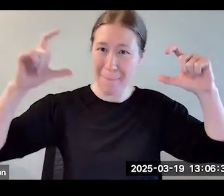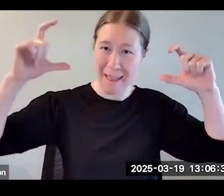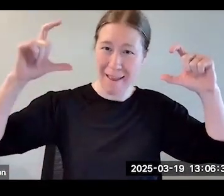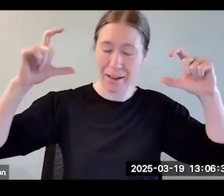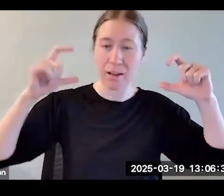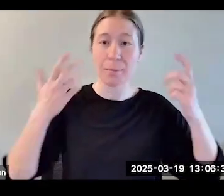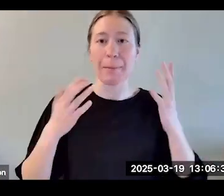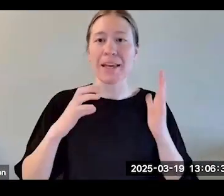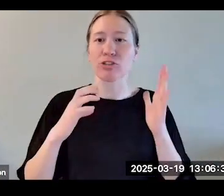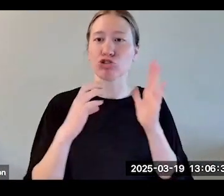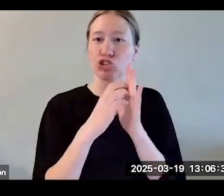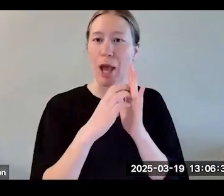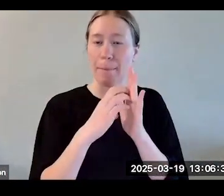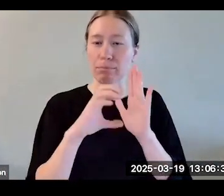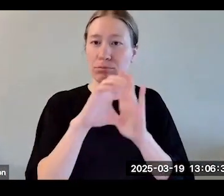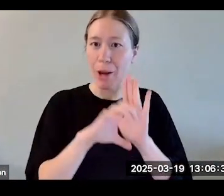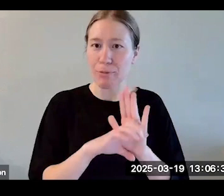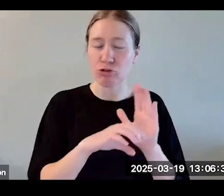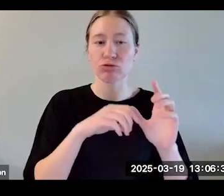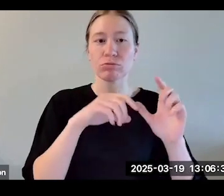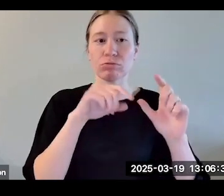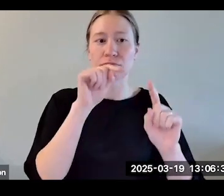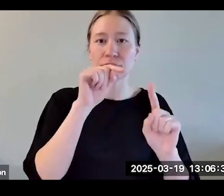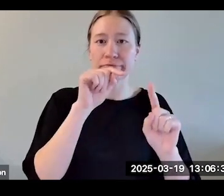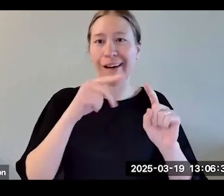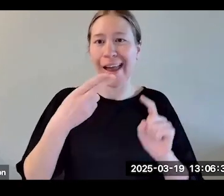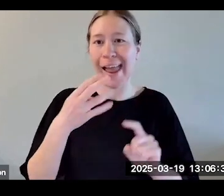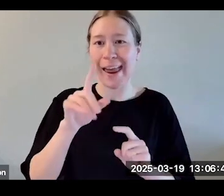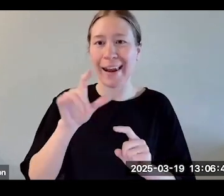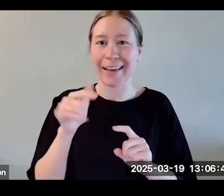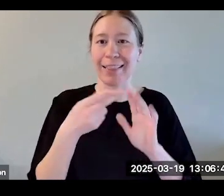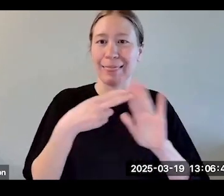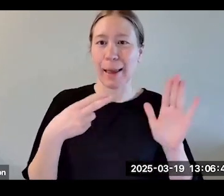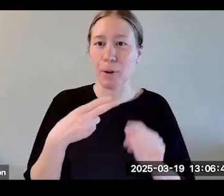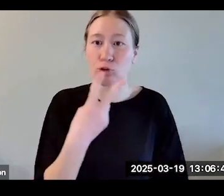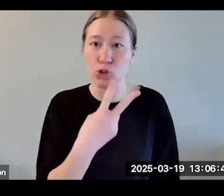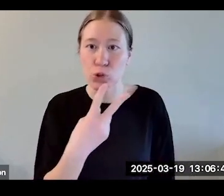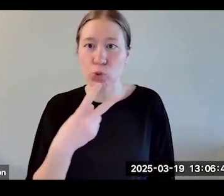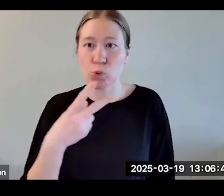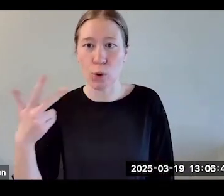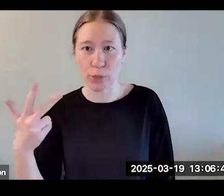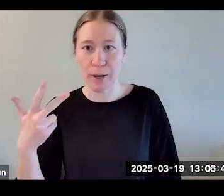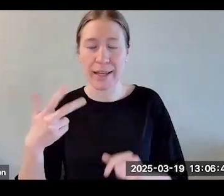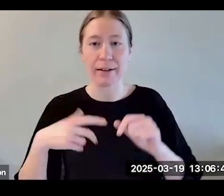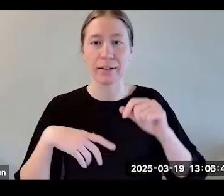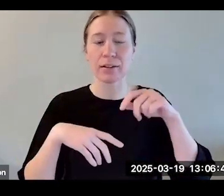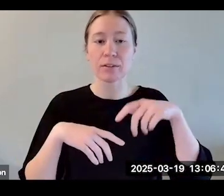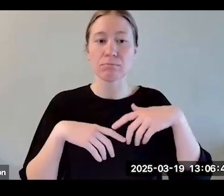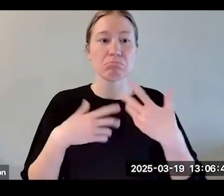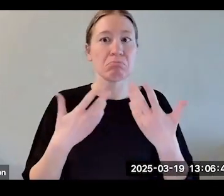so chapter one, two, and three might be heading twos. And any subchapters that you have, maybe subchapter 3.1, 3.2,